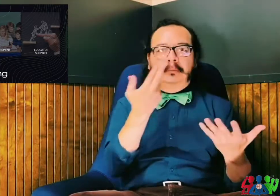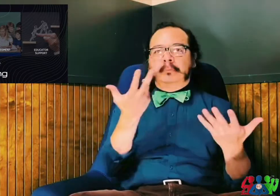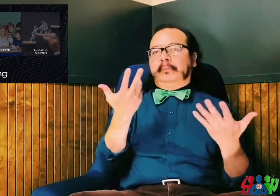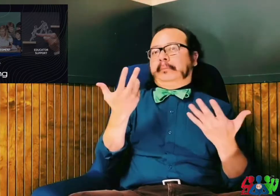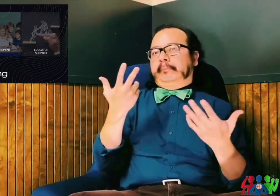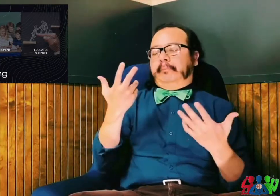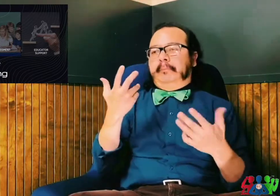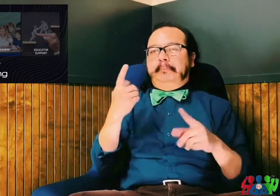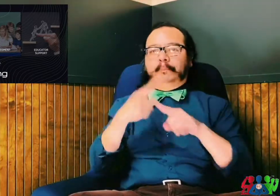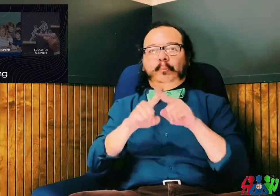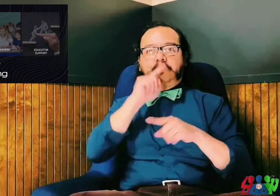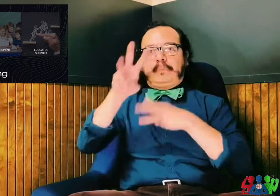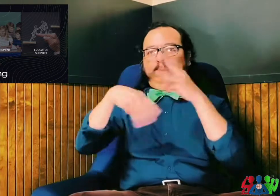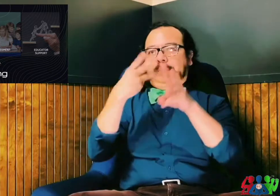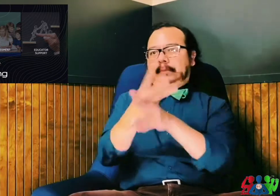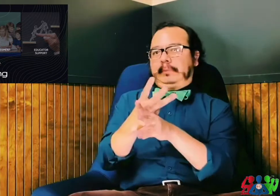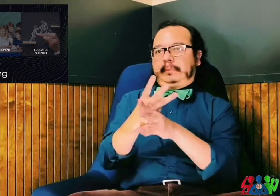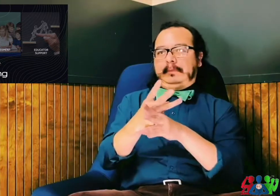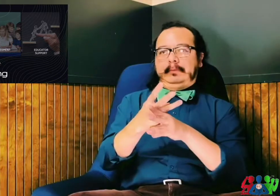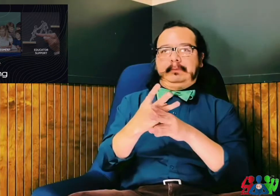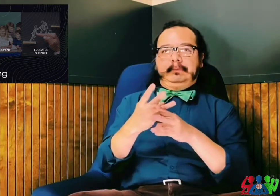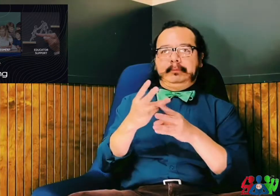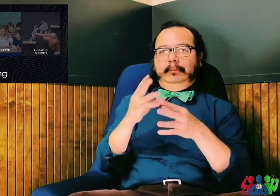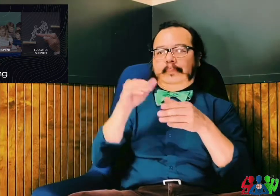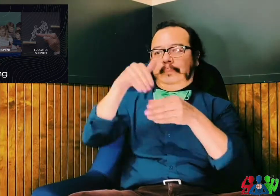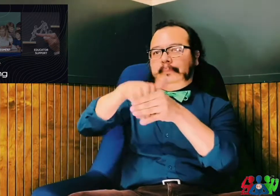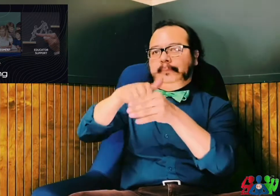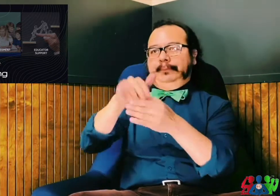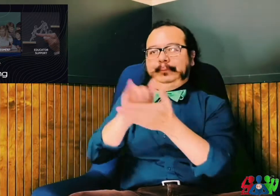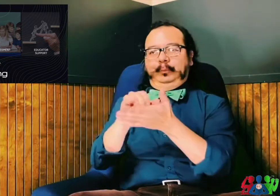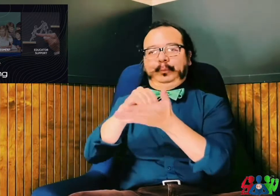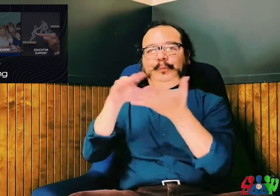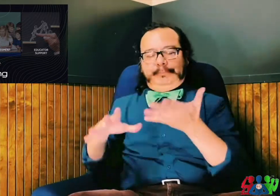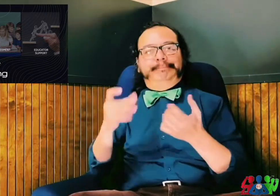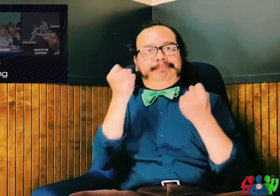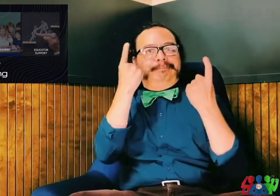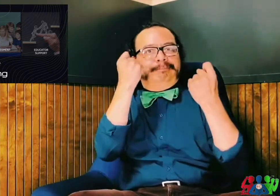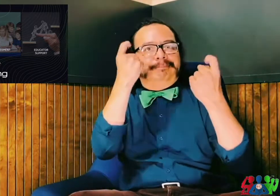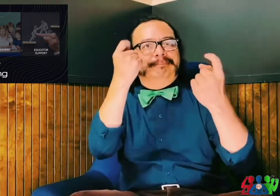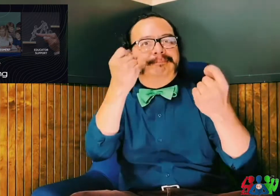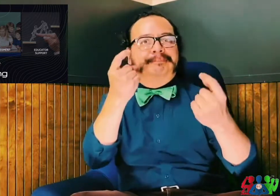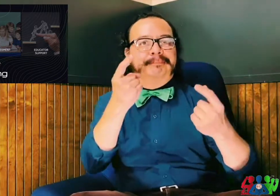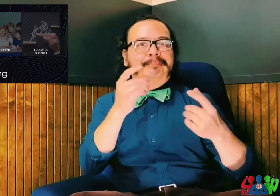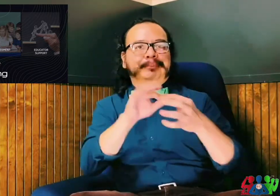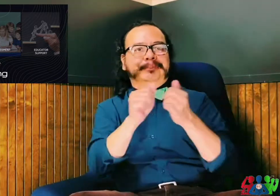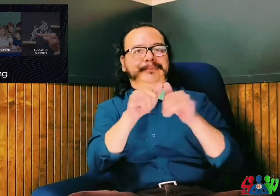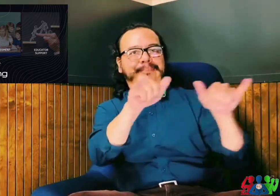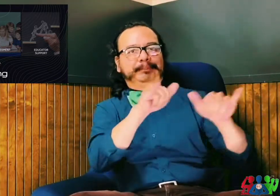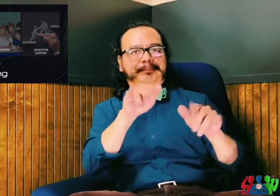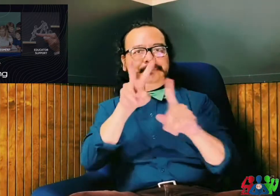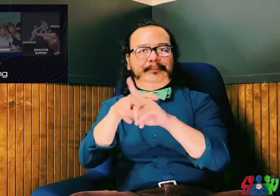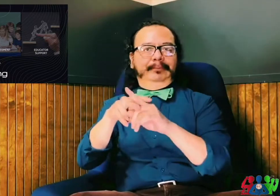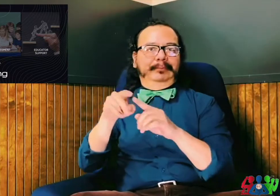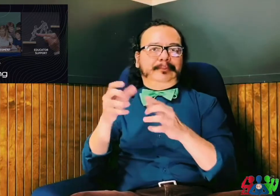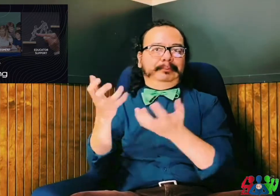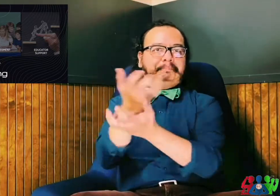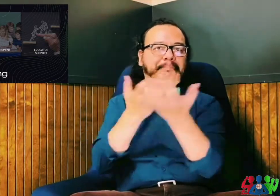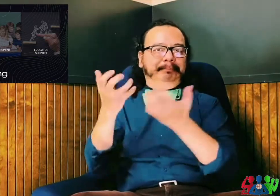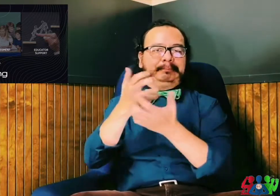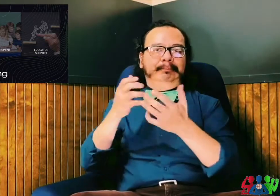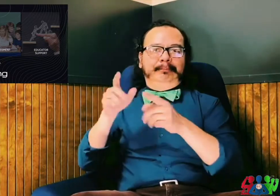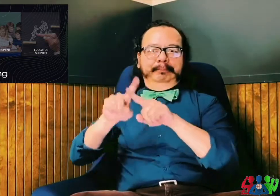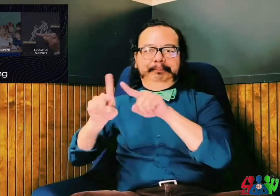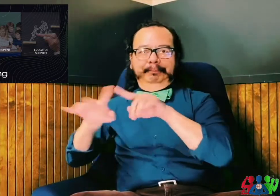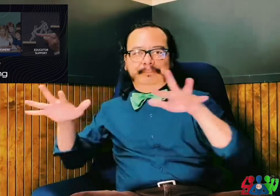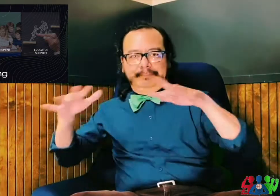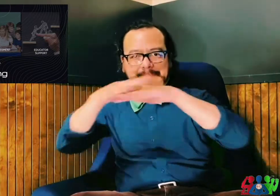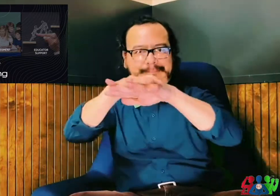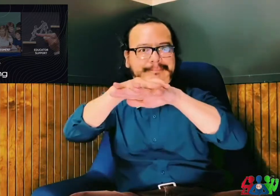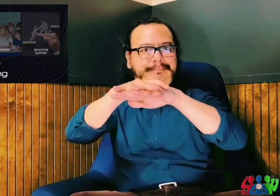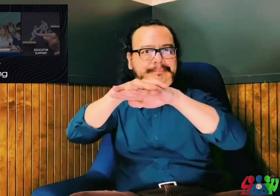and application of knowledge in real-world contexts that support students to make connection across the disciplines of STEM and Sign Language Integration.